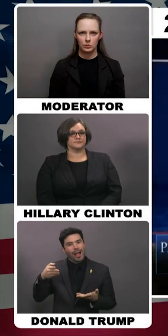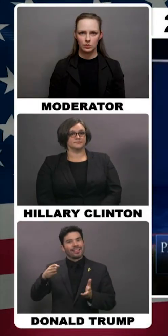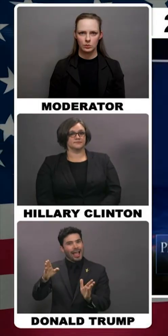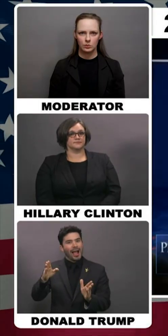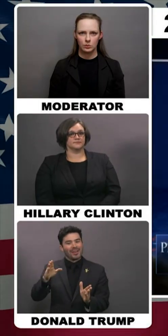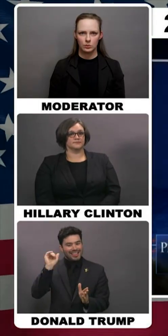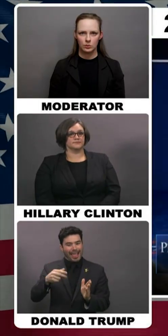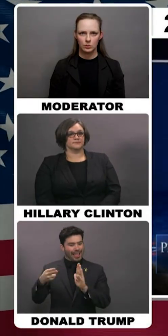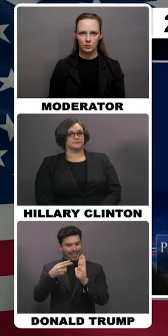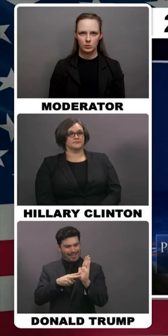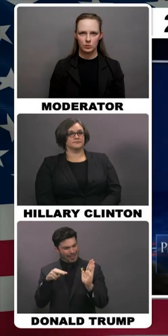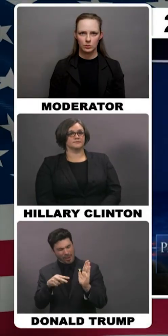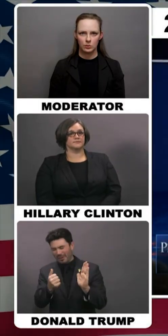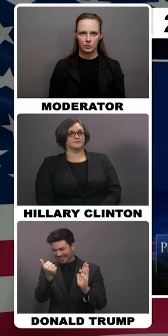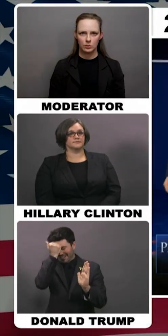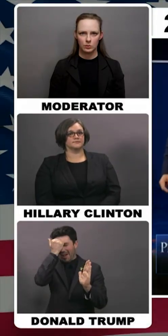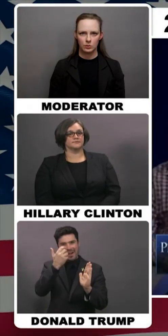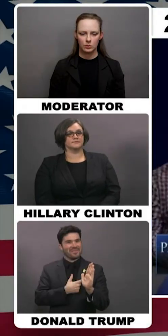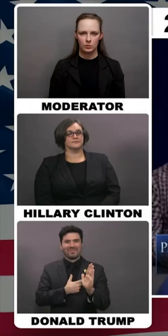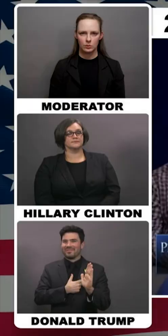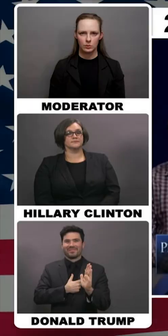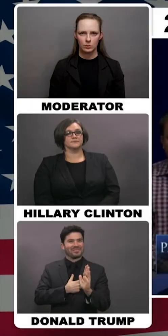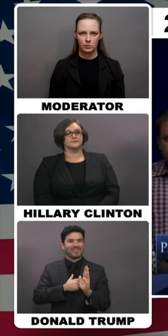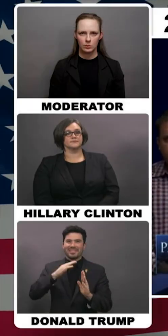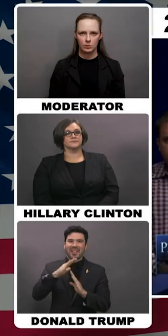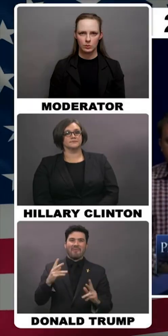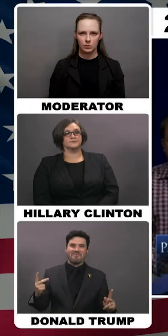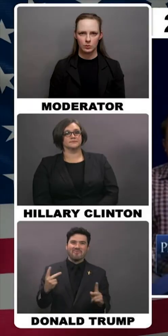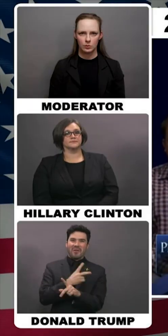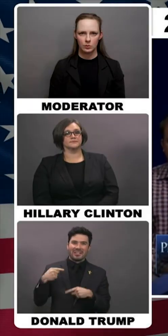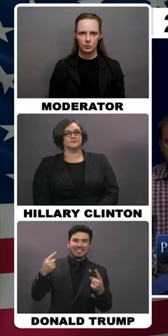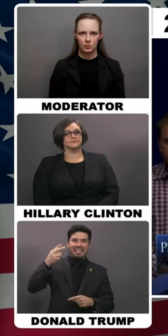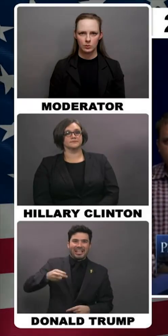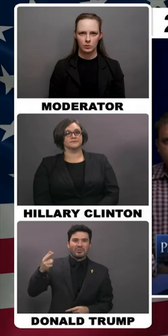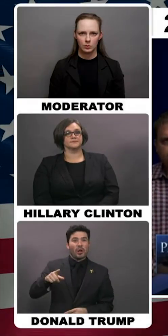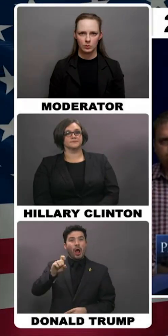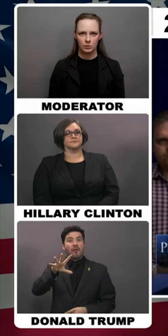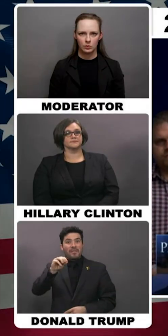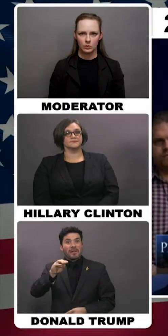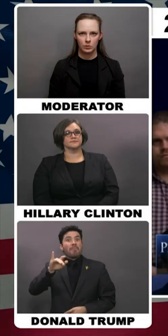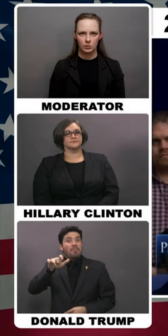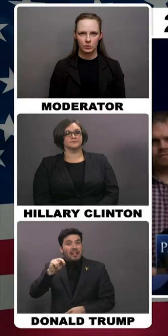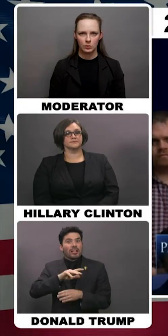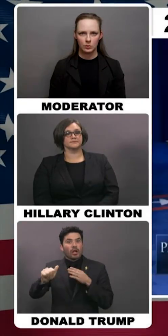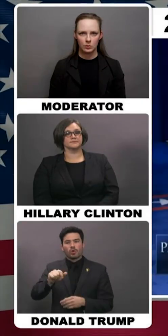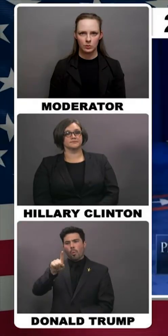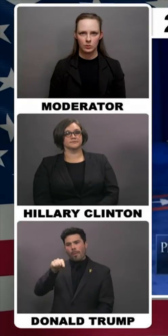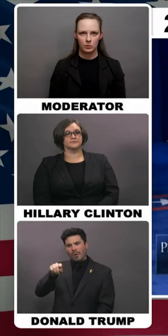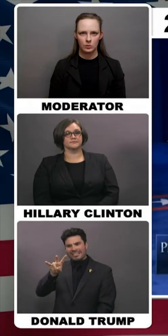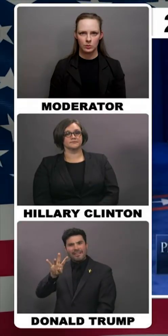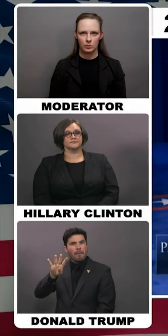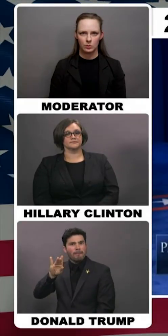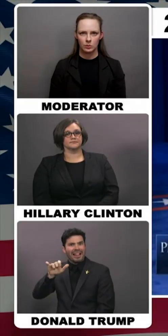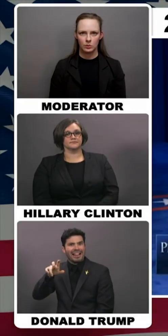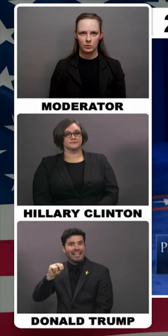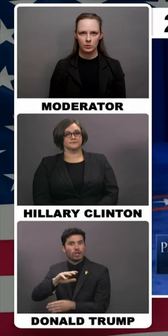of deal making the Iran deal with $150 billion with the 1.7 billion in cash, which is enough cash to fill up this room.